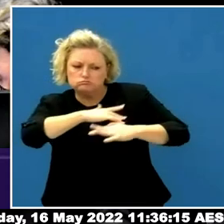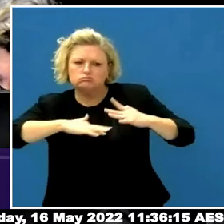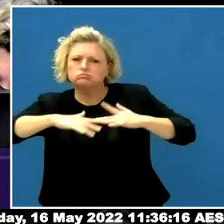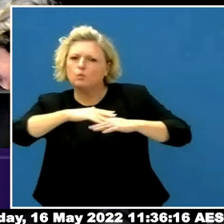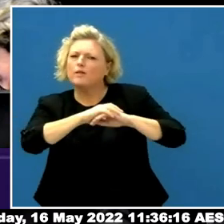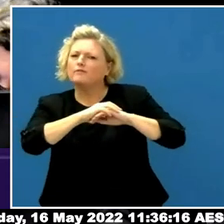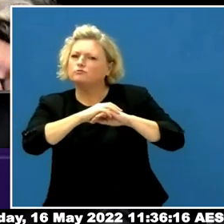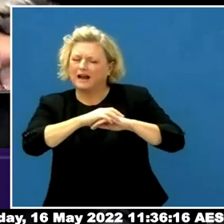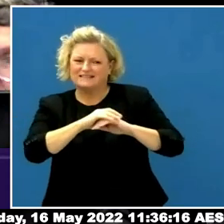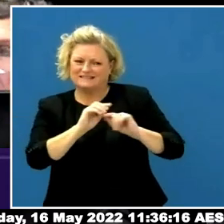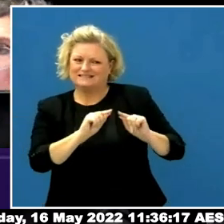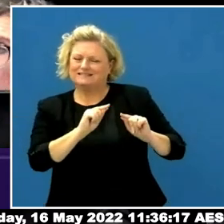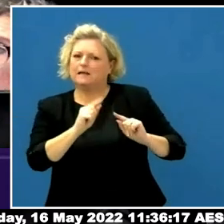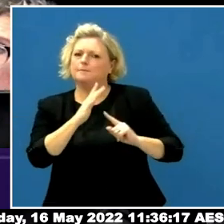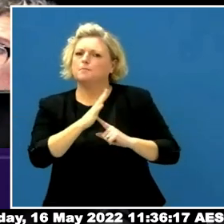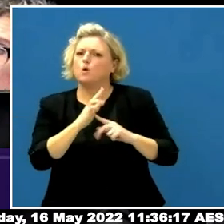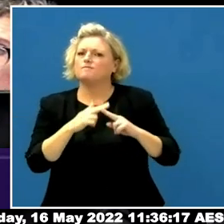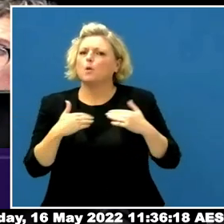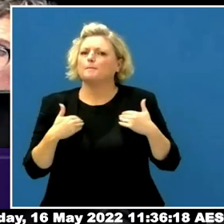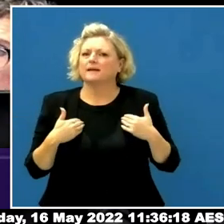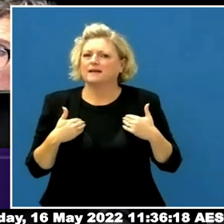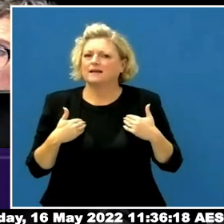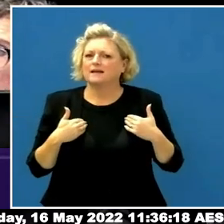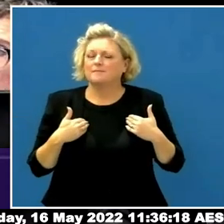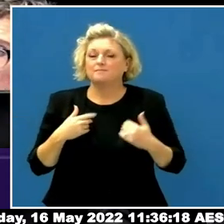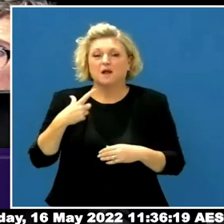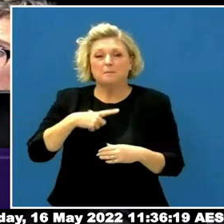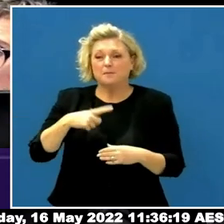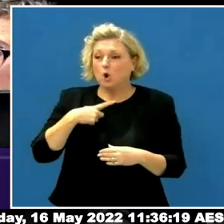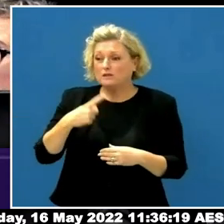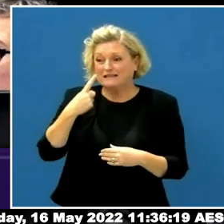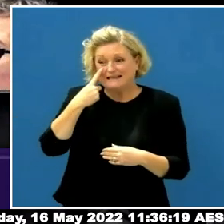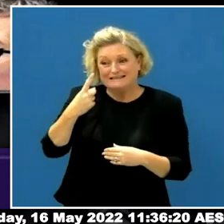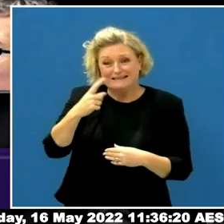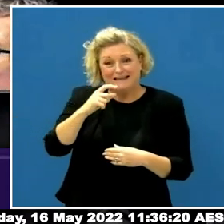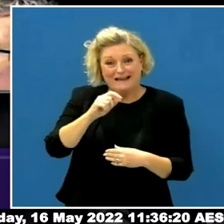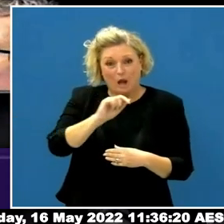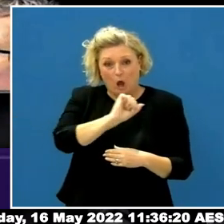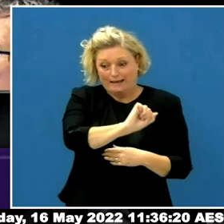Yes. SALLY: You know, they - he sees his sister go and socialise, and at some